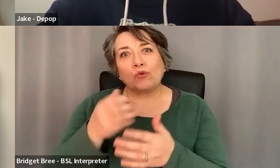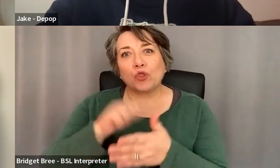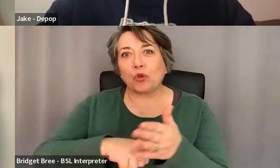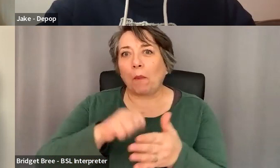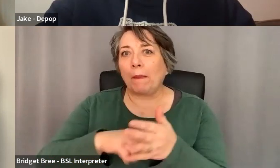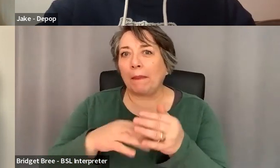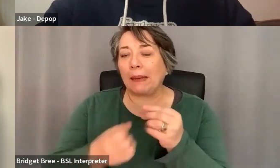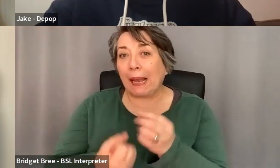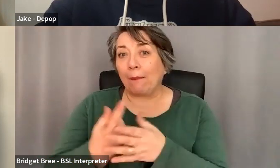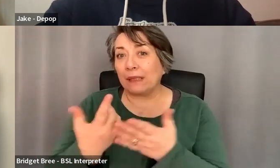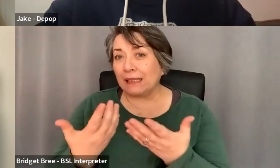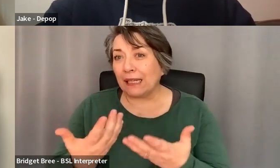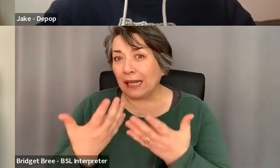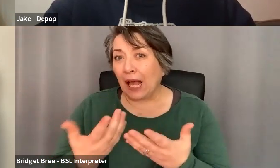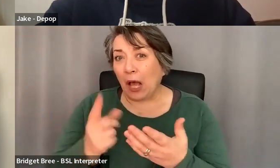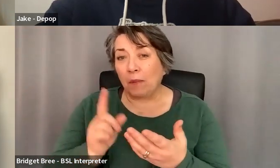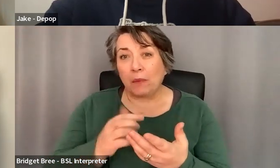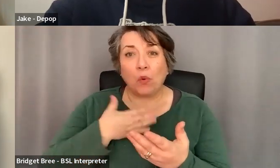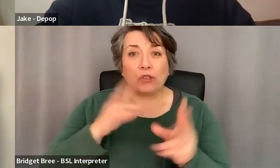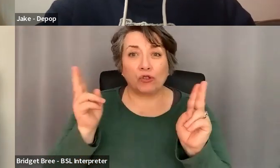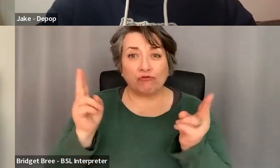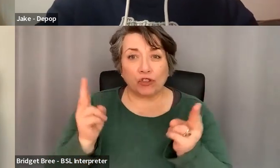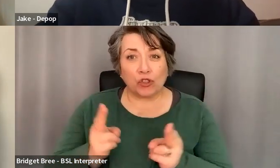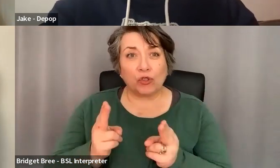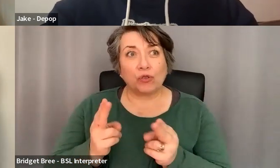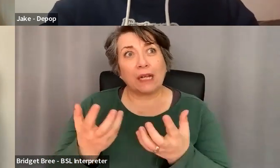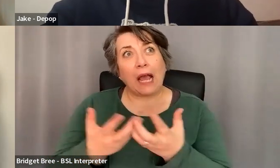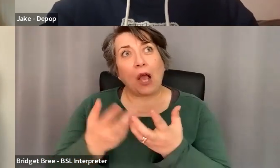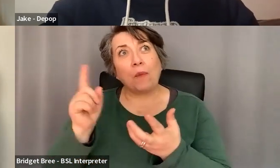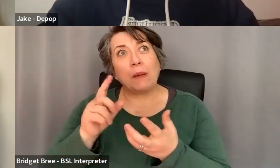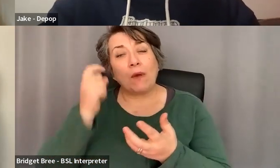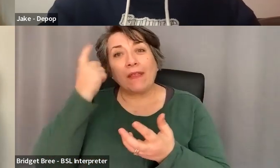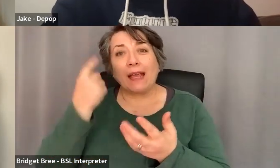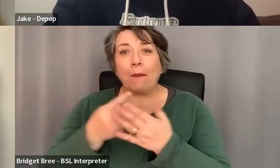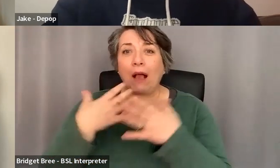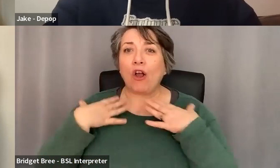The stainable element with the way people shop. Having that in there is really good and it's good to know that people can So, you know, have it. Having that in there is you know, is really good. And it's good